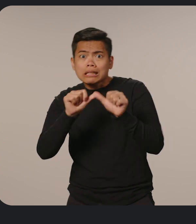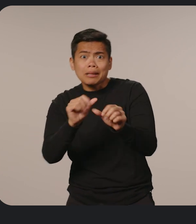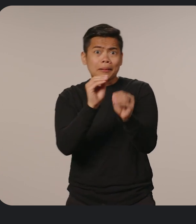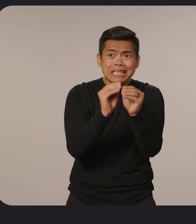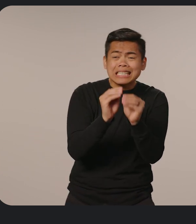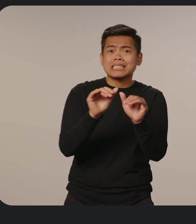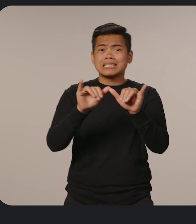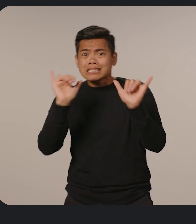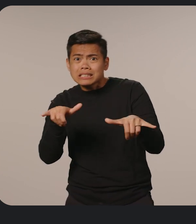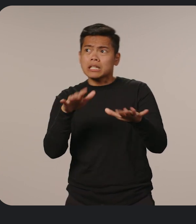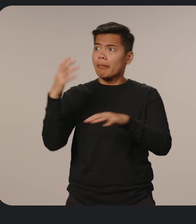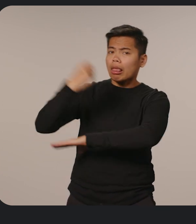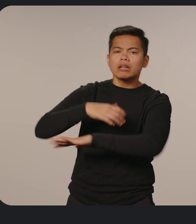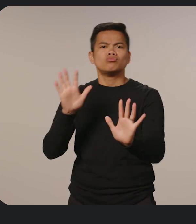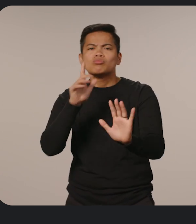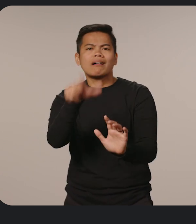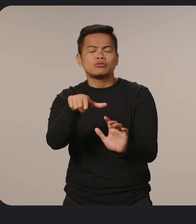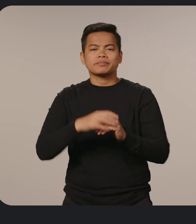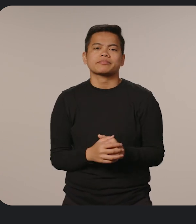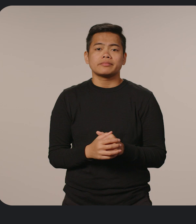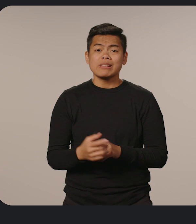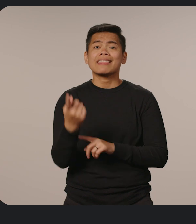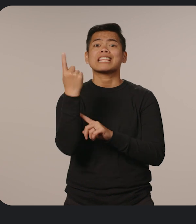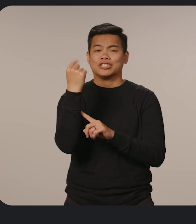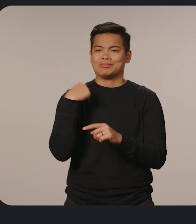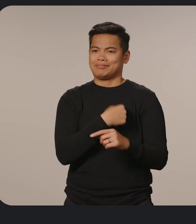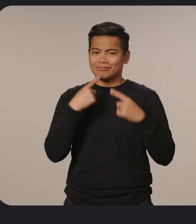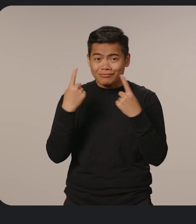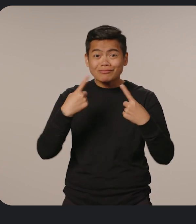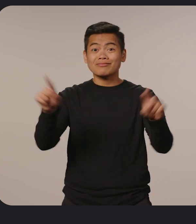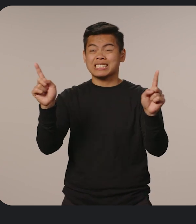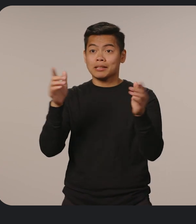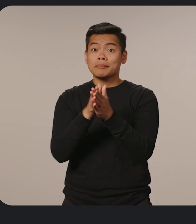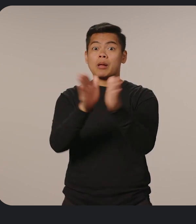or decommissioning service last year we announced the public